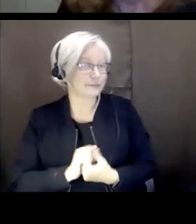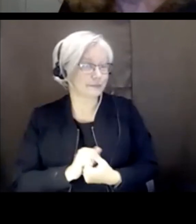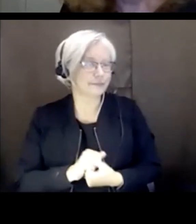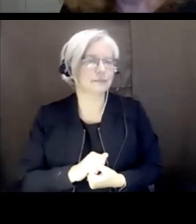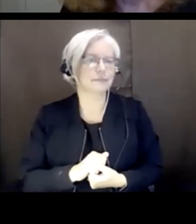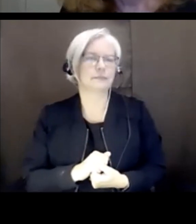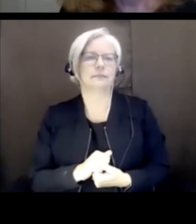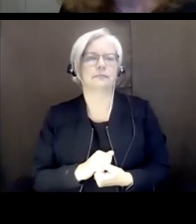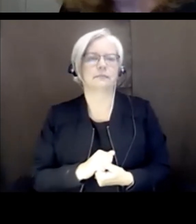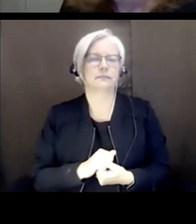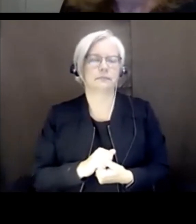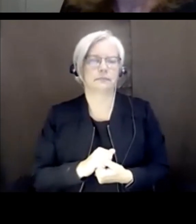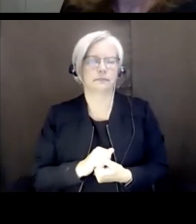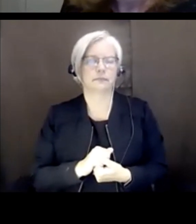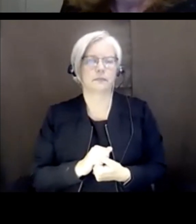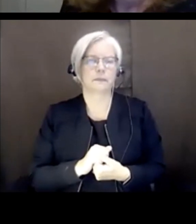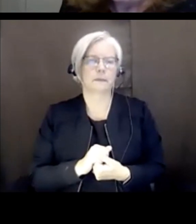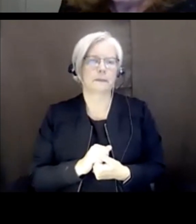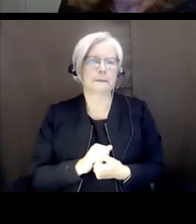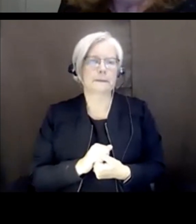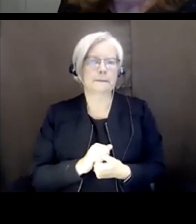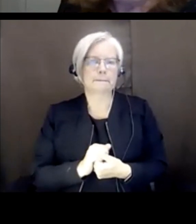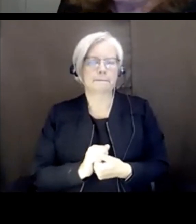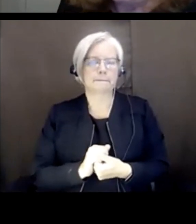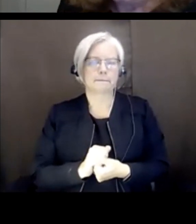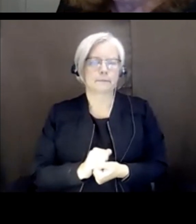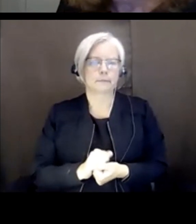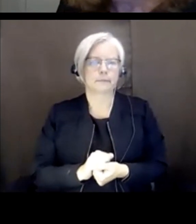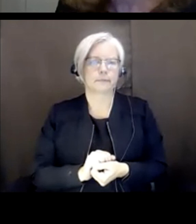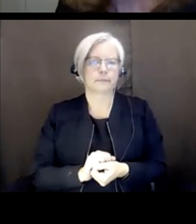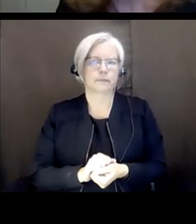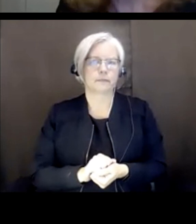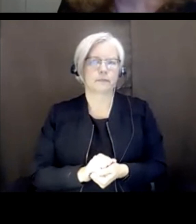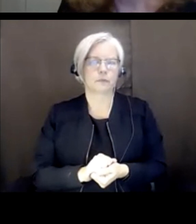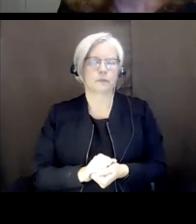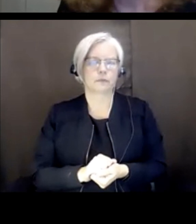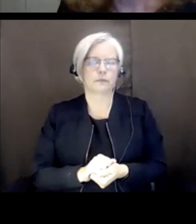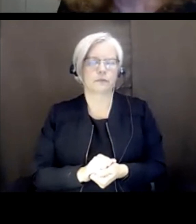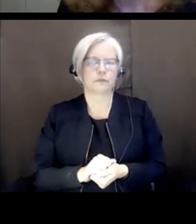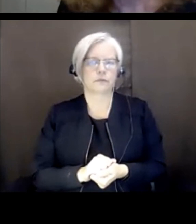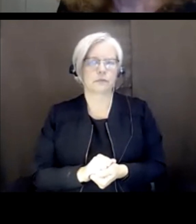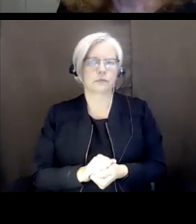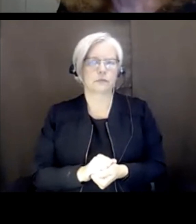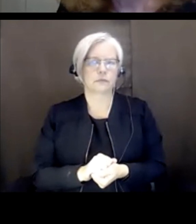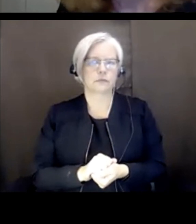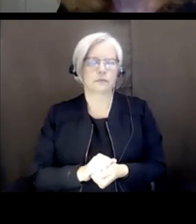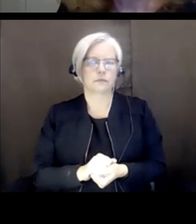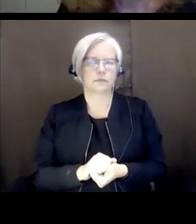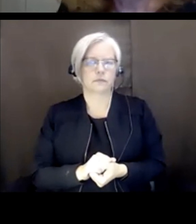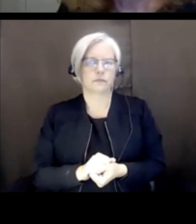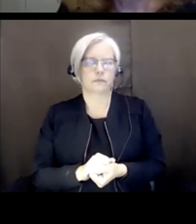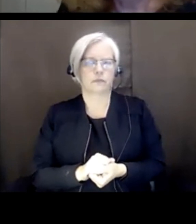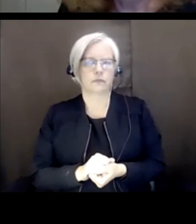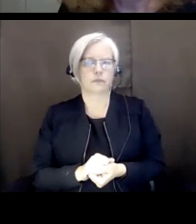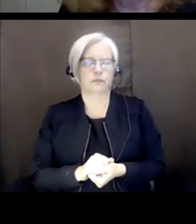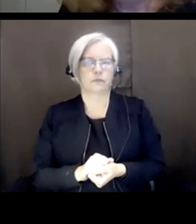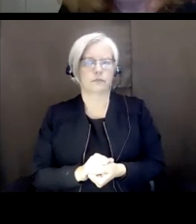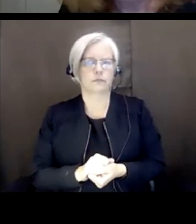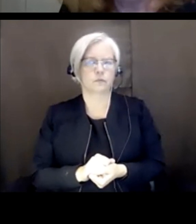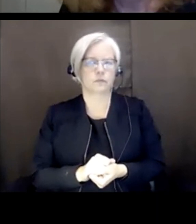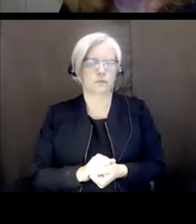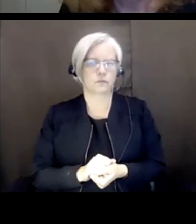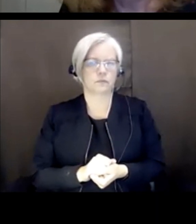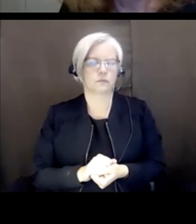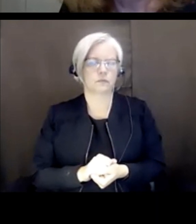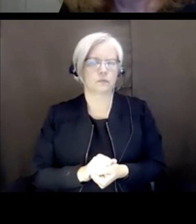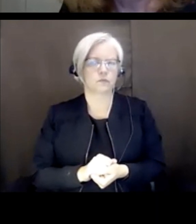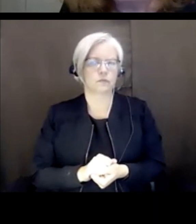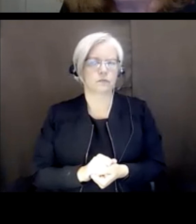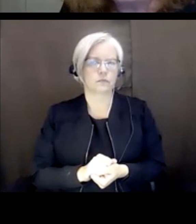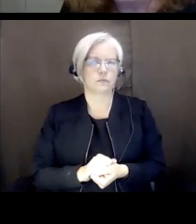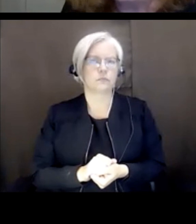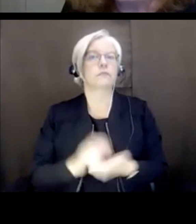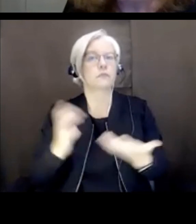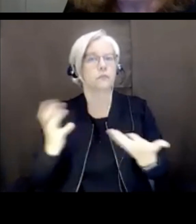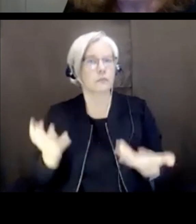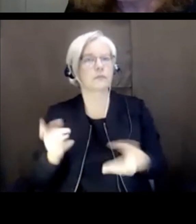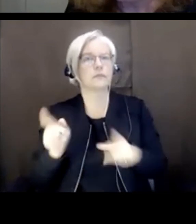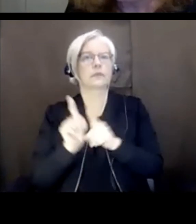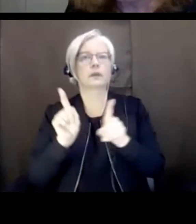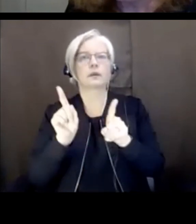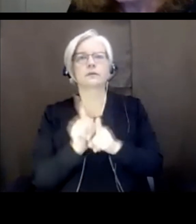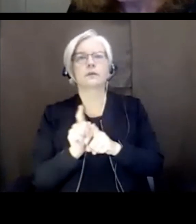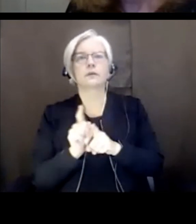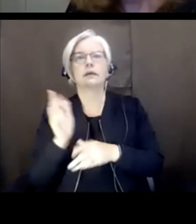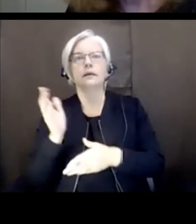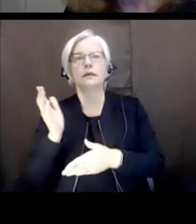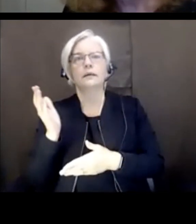THE THIRD FACTOR THAT CAN BE A DEFENCE TO A REFUSAL TO PROVIDE ACCOMMODATIONS IS WHETHER OR